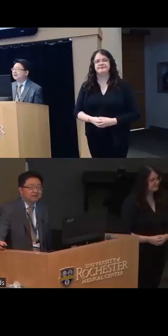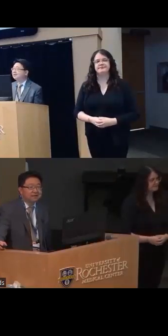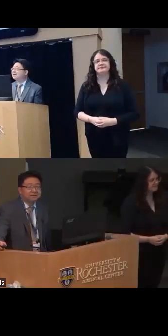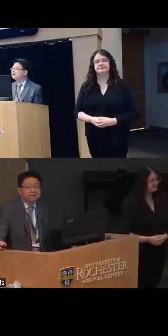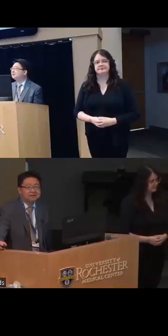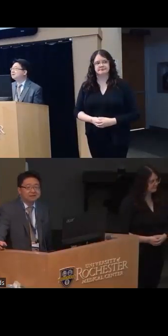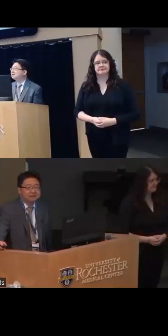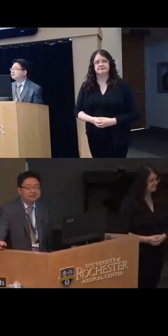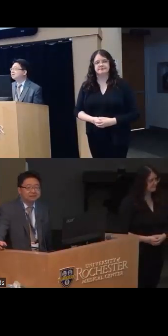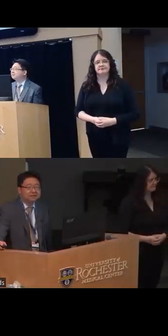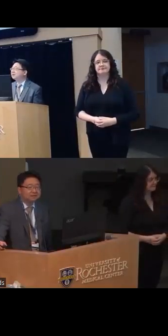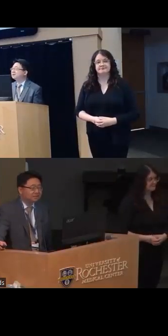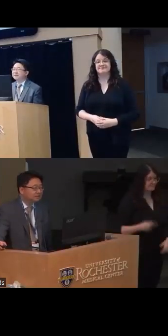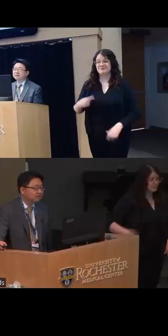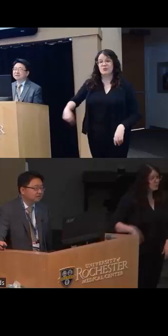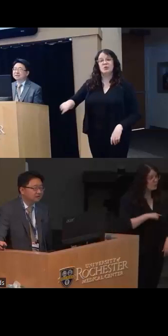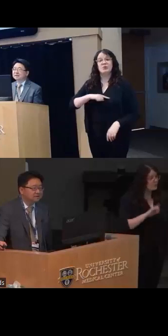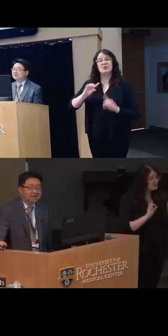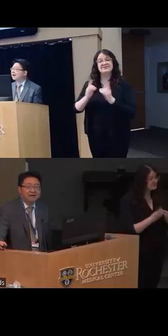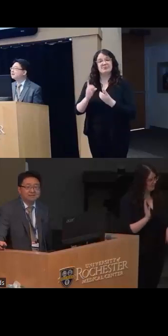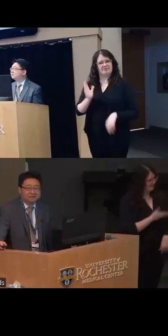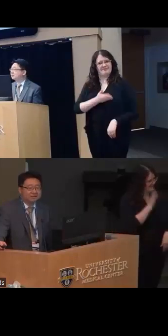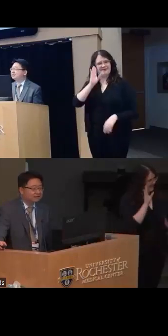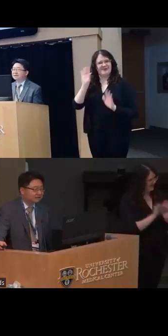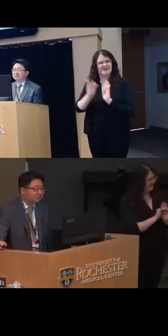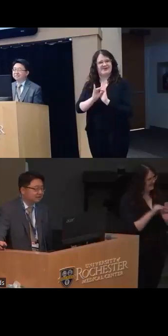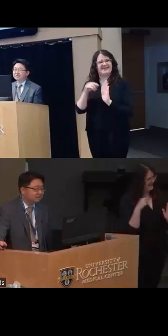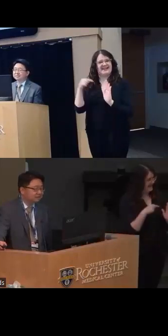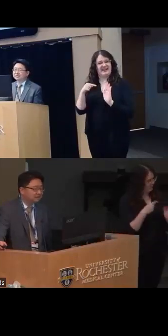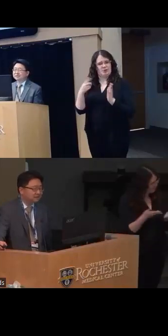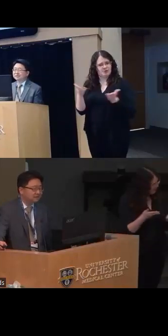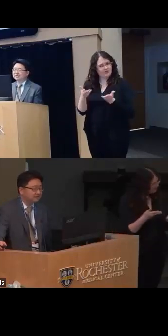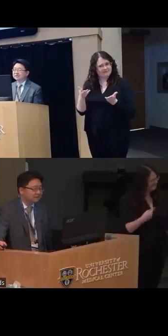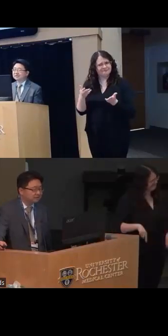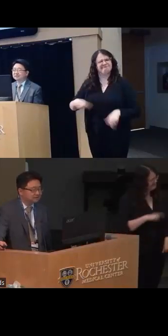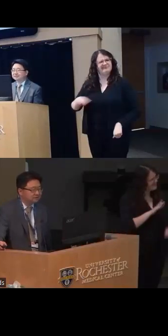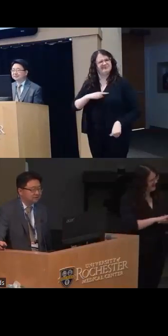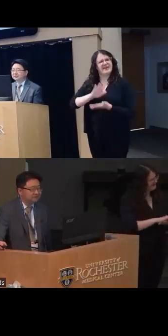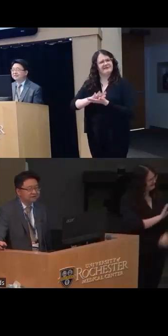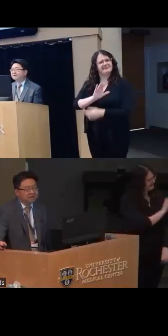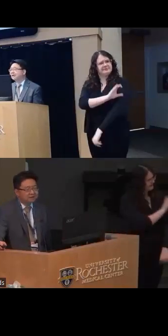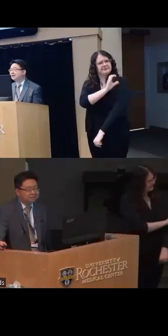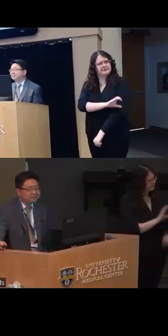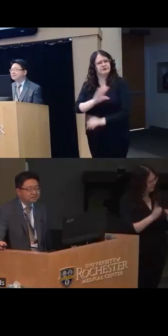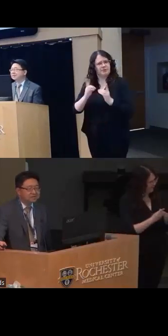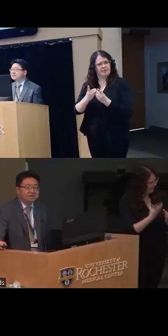our identity as a department is an academic clinical Department if you look at our mission